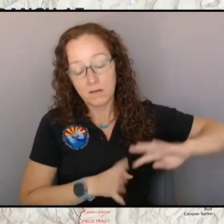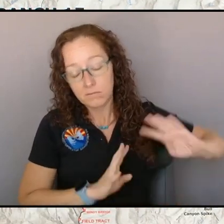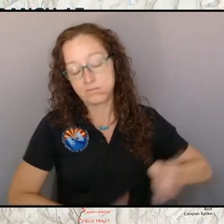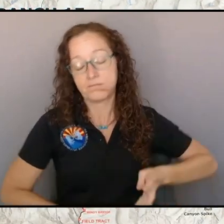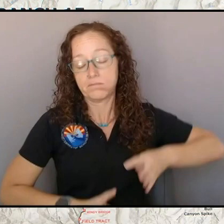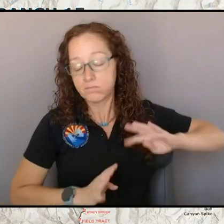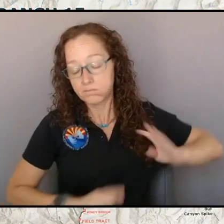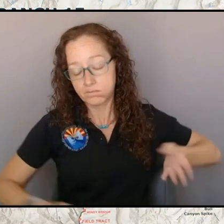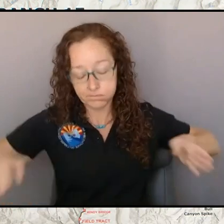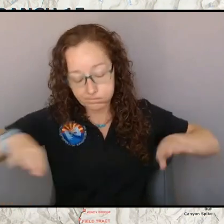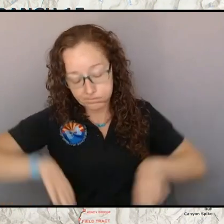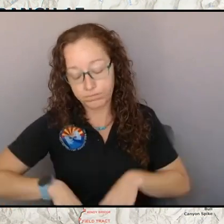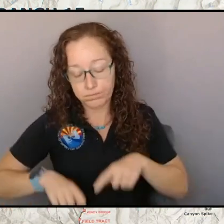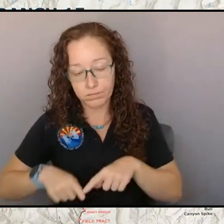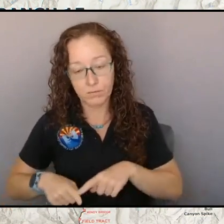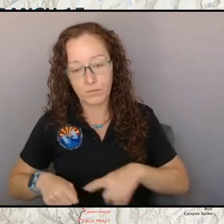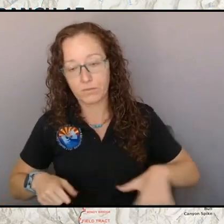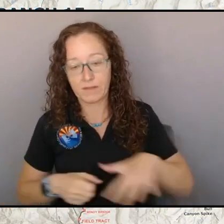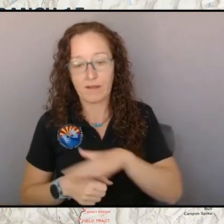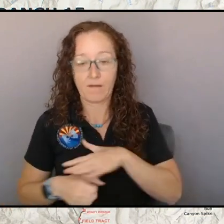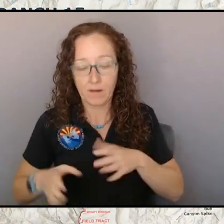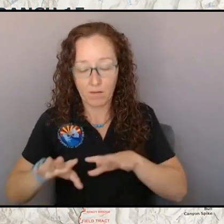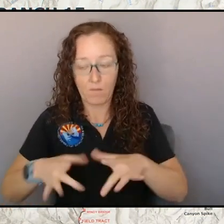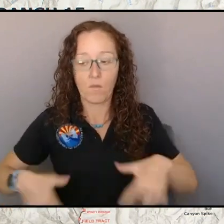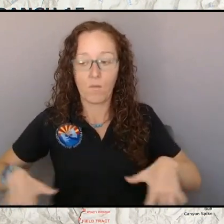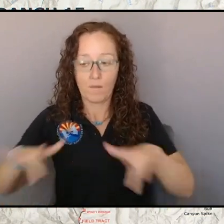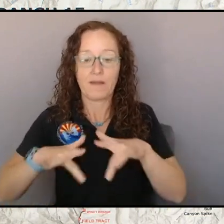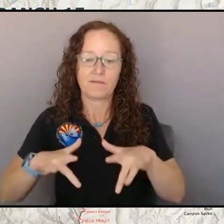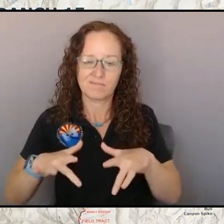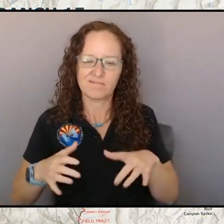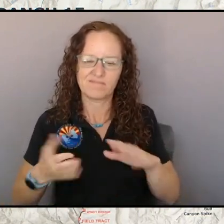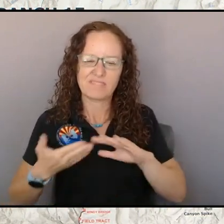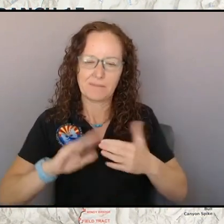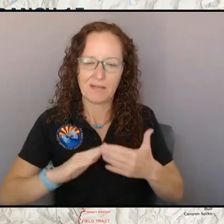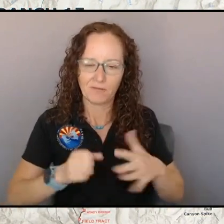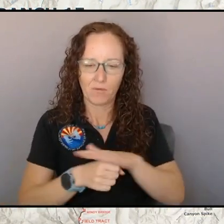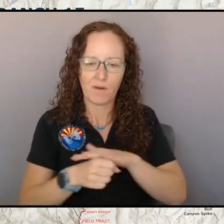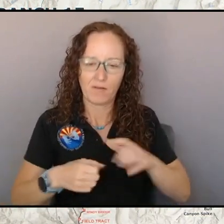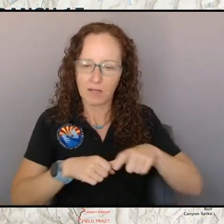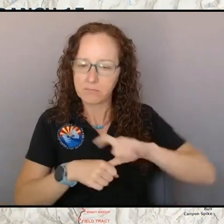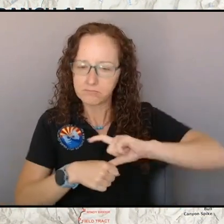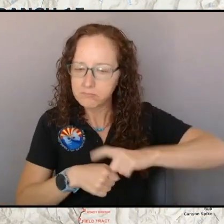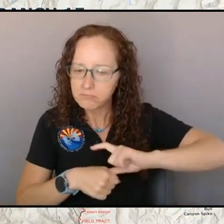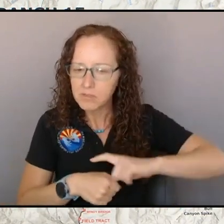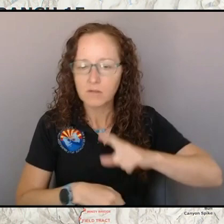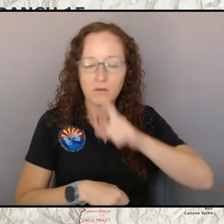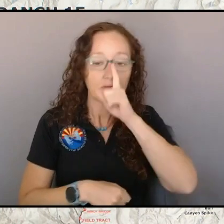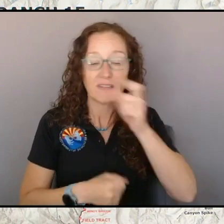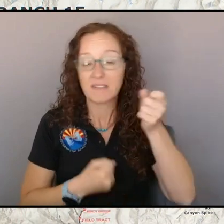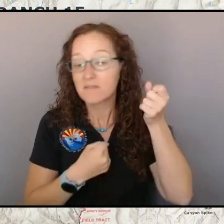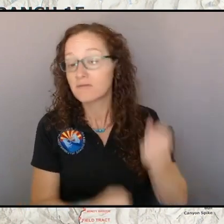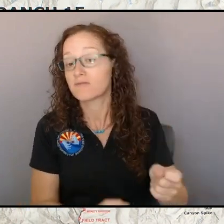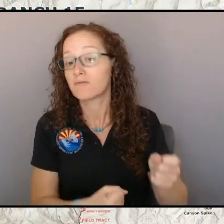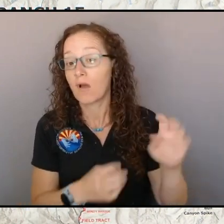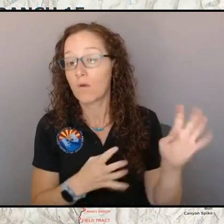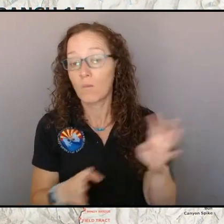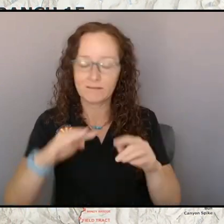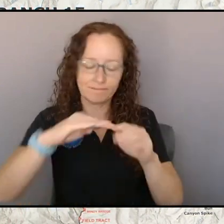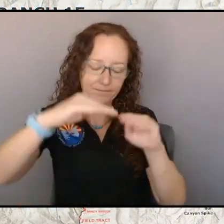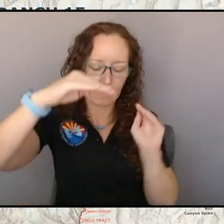strongest winds will actually be down here below us but that doesn't rule out that we're not going to see some of those